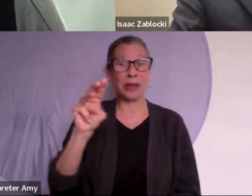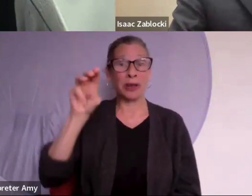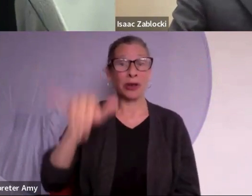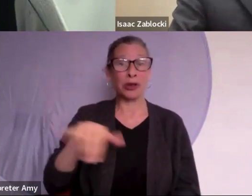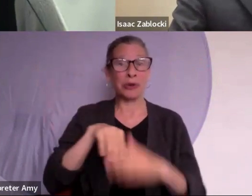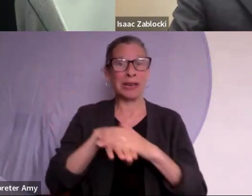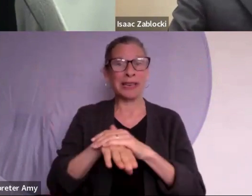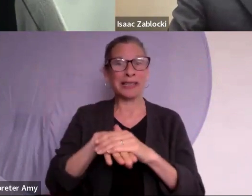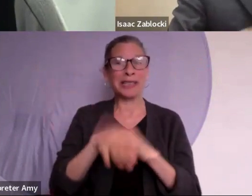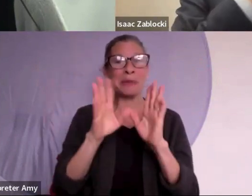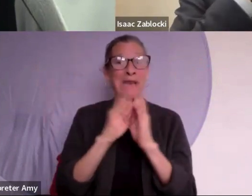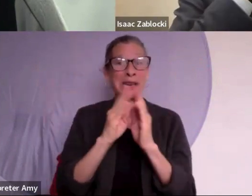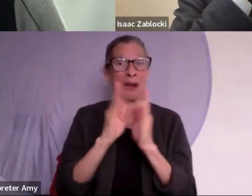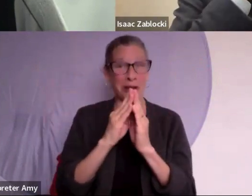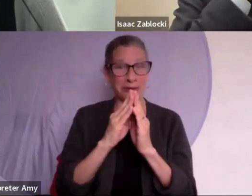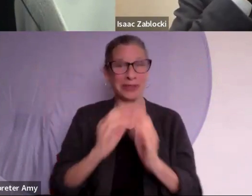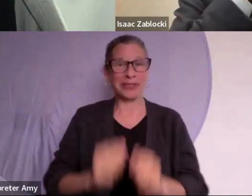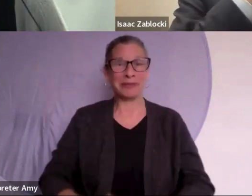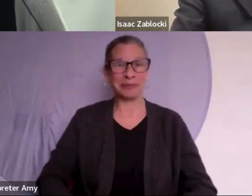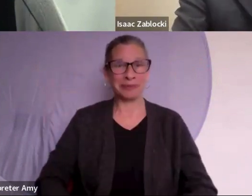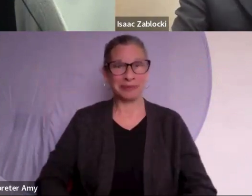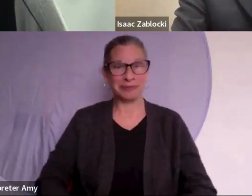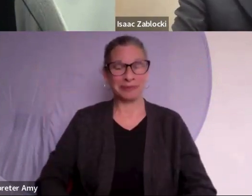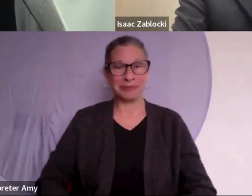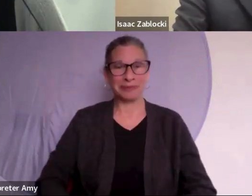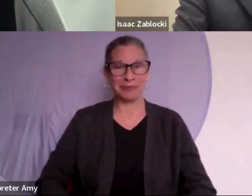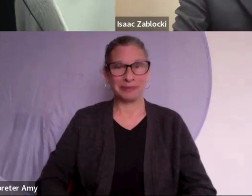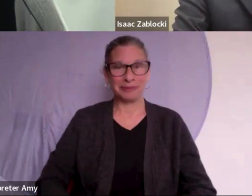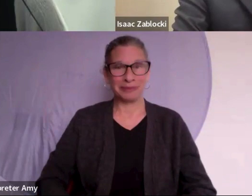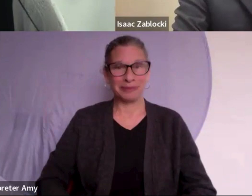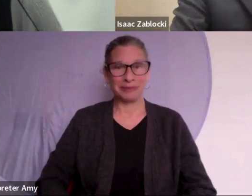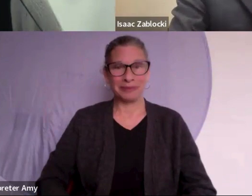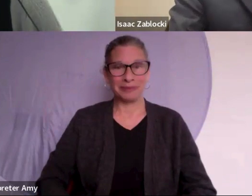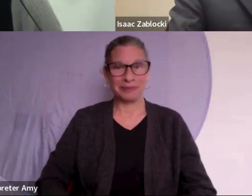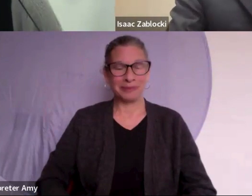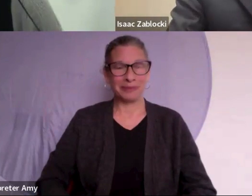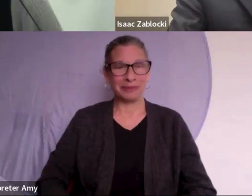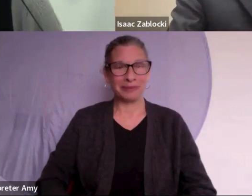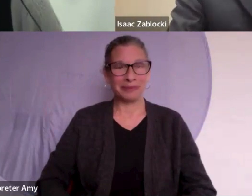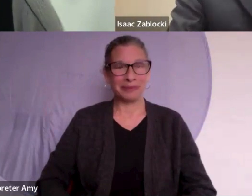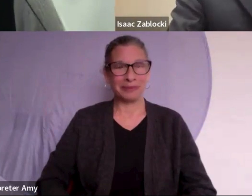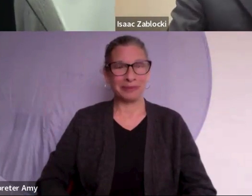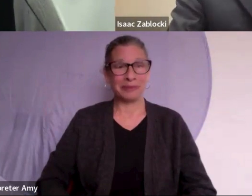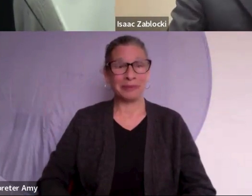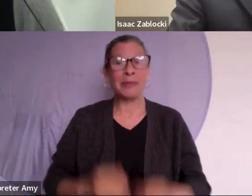Conference. So for today's session, or for this session at